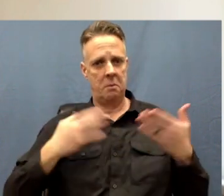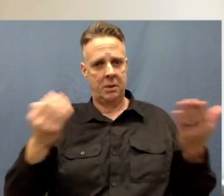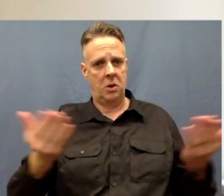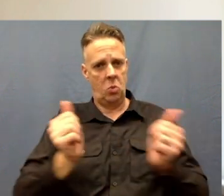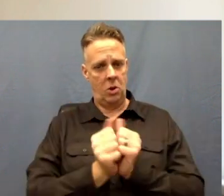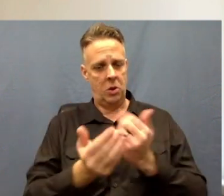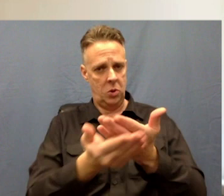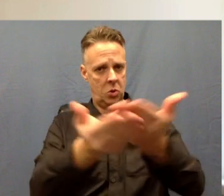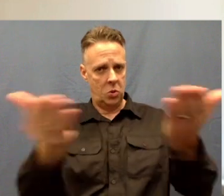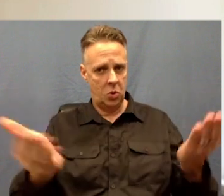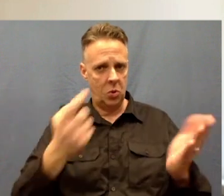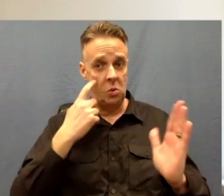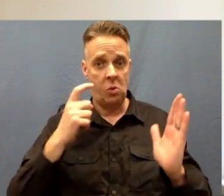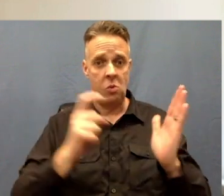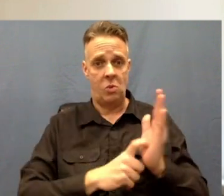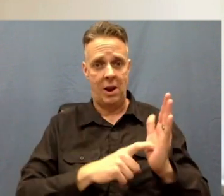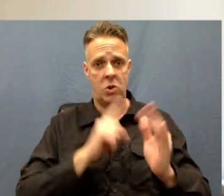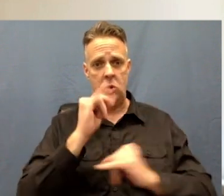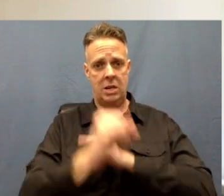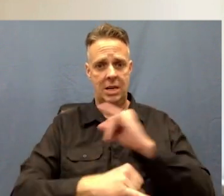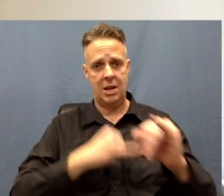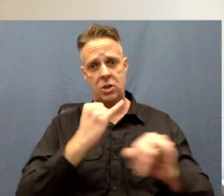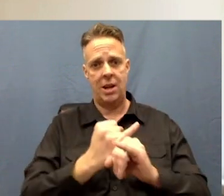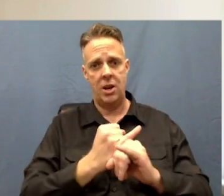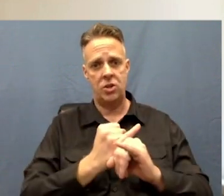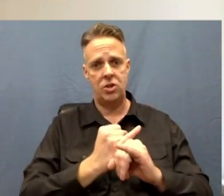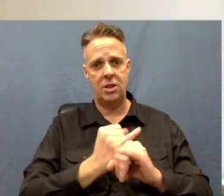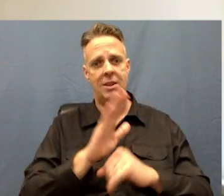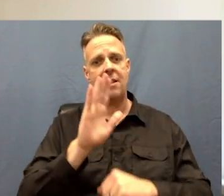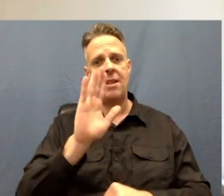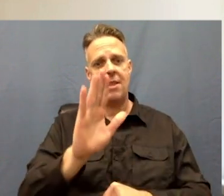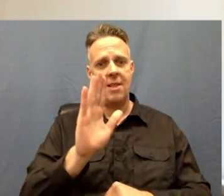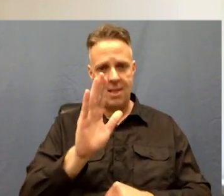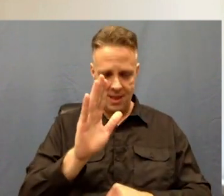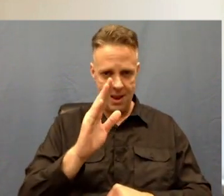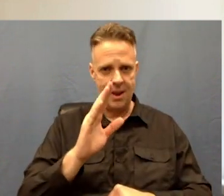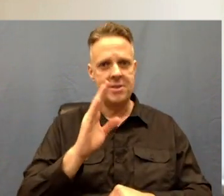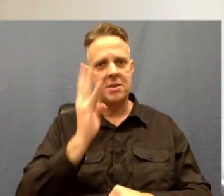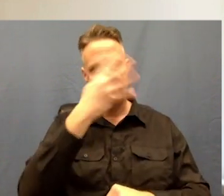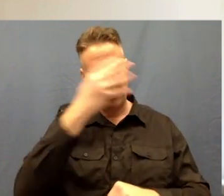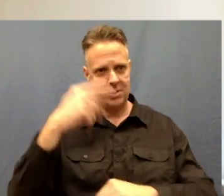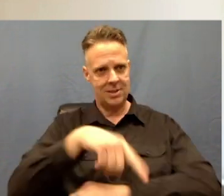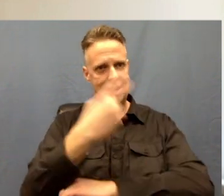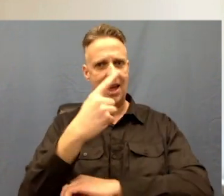I'M GLAD TO BE WITH YOU TODAY TO RECOGNIZE INTERNATIONAL MIGRANTS DAY. AND TO CELEBRATE THE OREGON